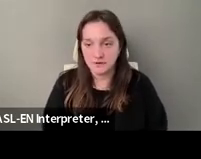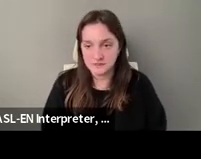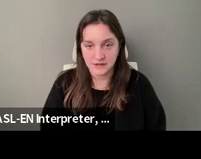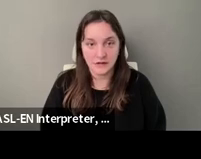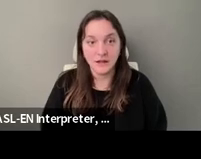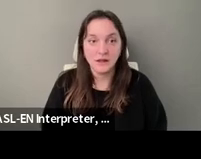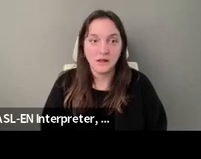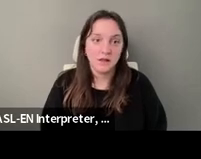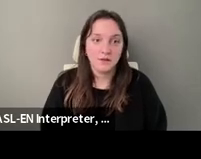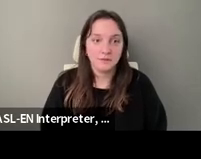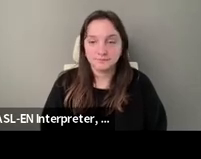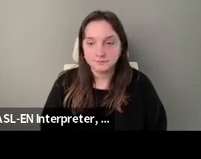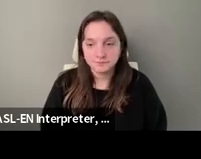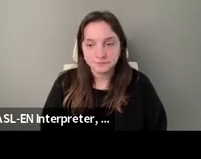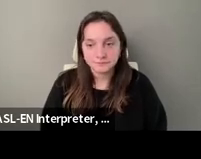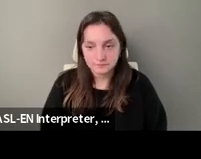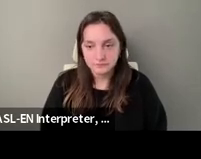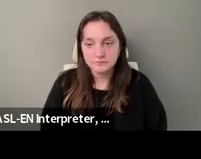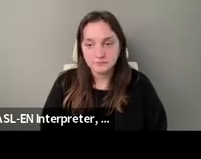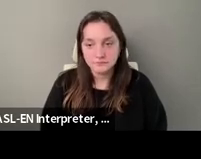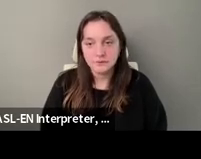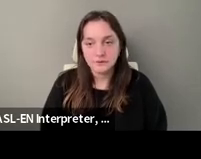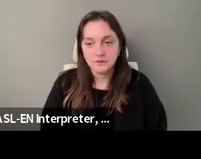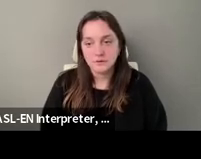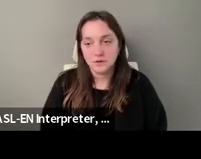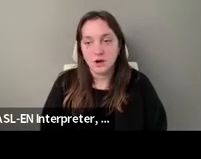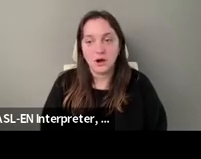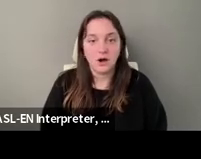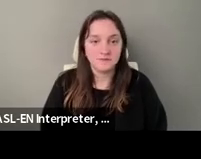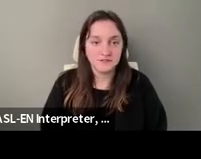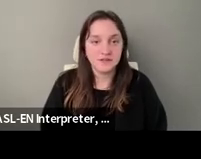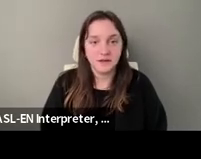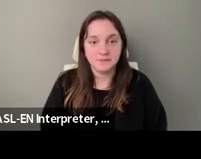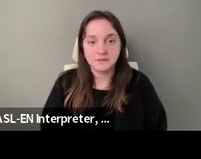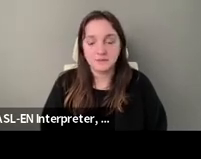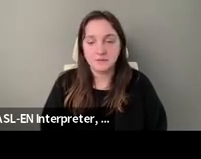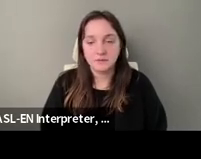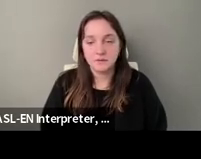society.